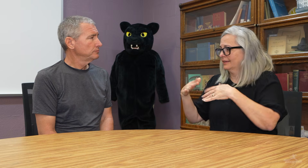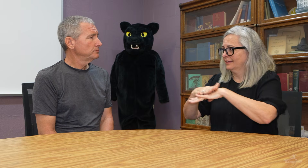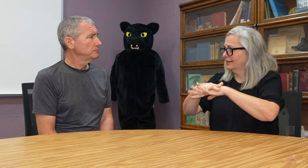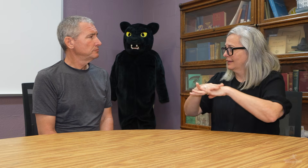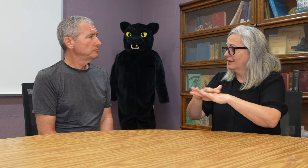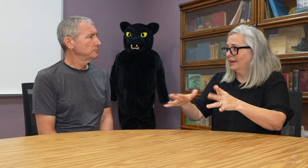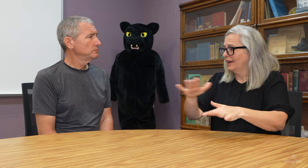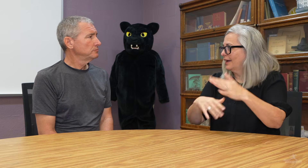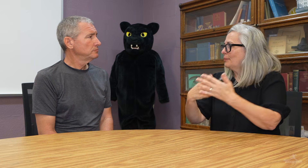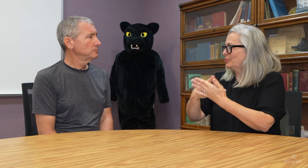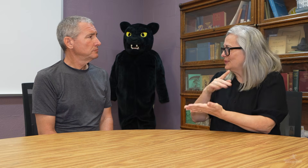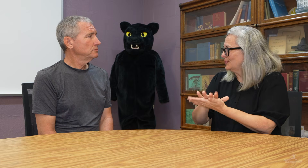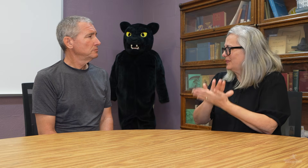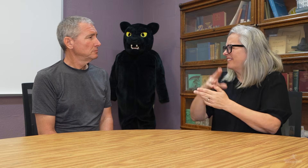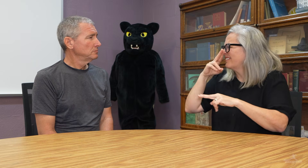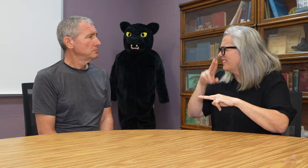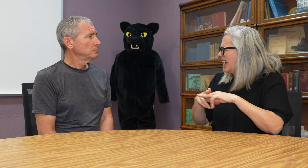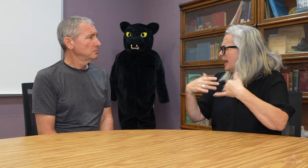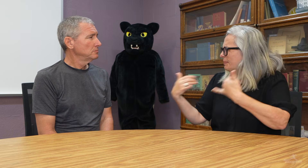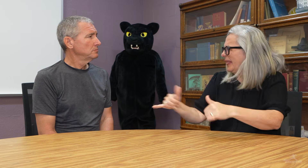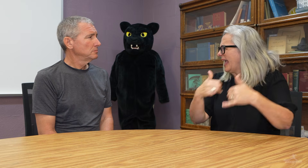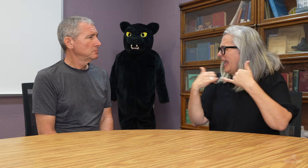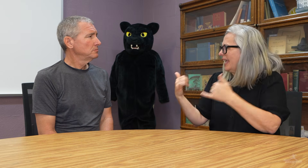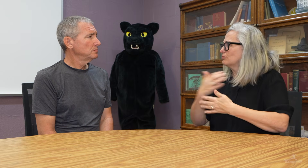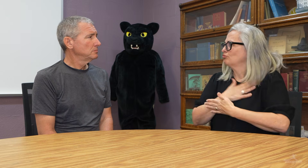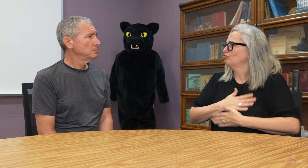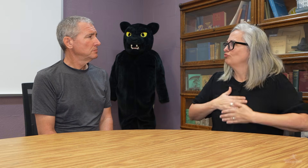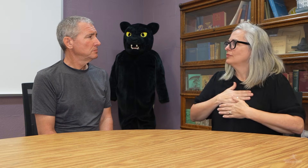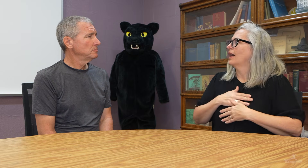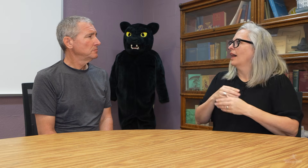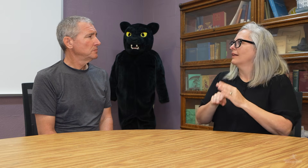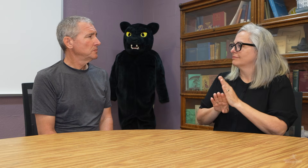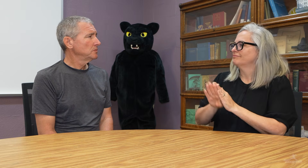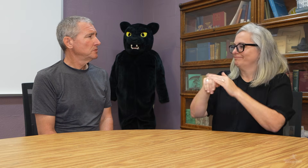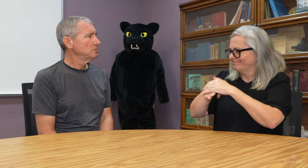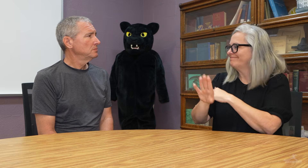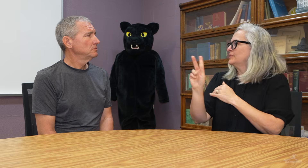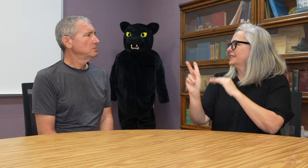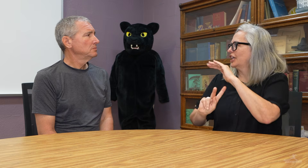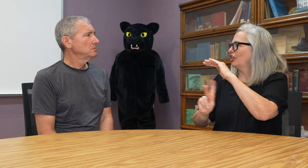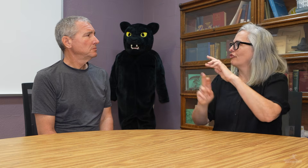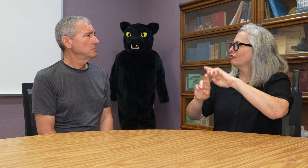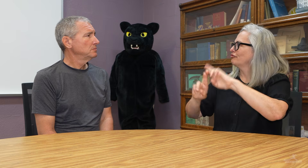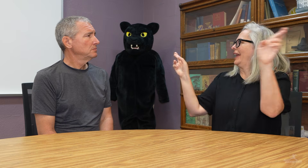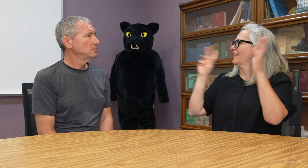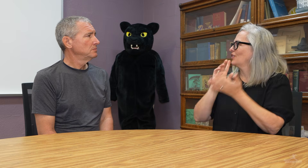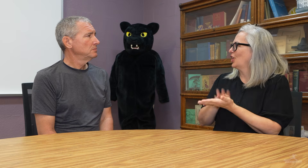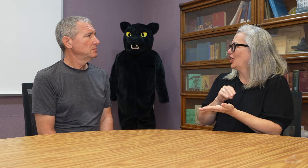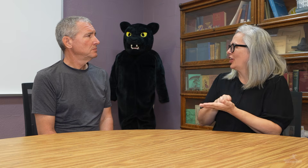Preschool is a perfect time for kids to socialize, play together, and get ready for kindergarten.